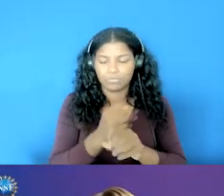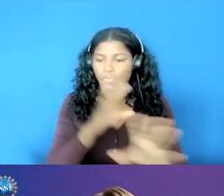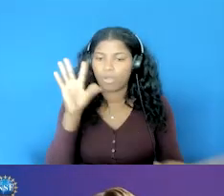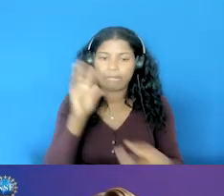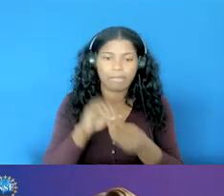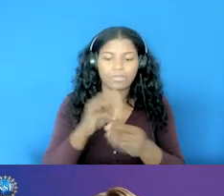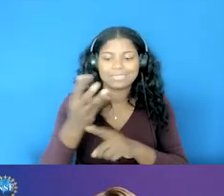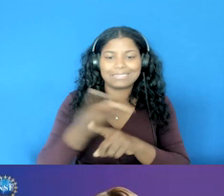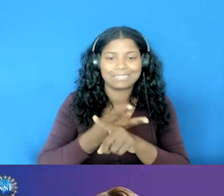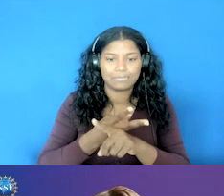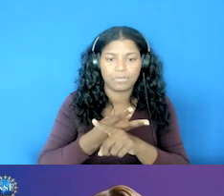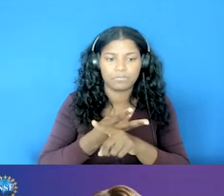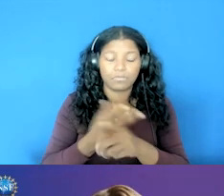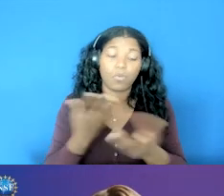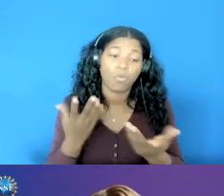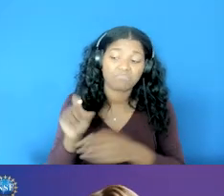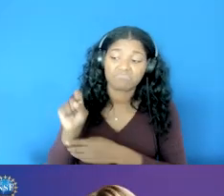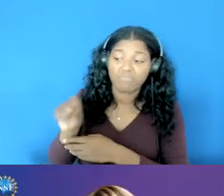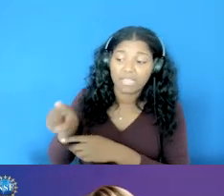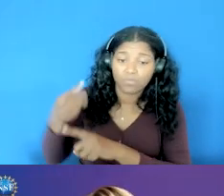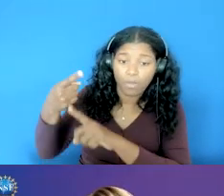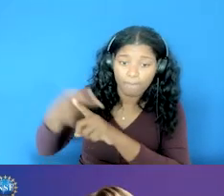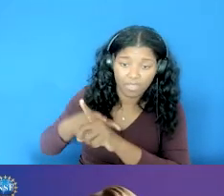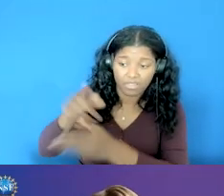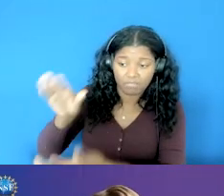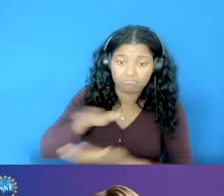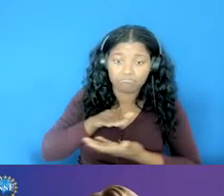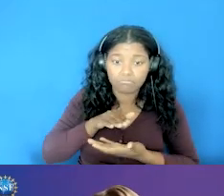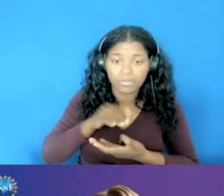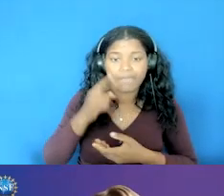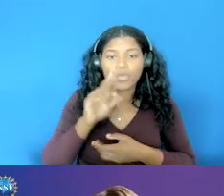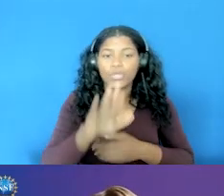You can also ask for one month of salary for your partner, who you're going to work with